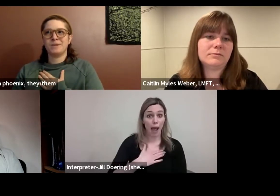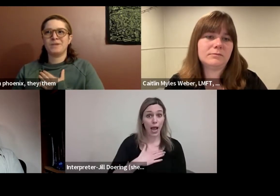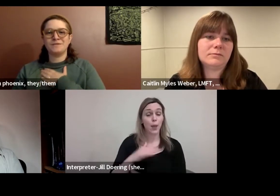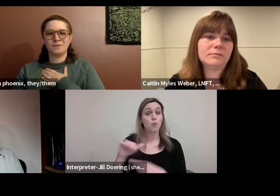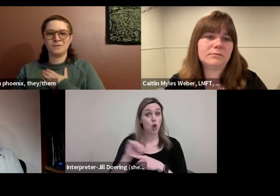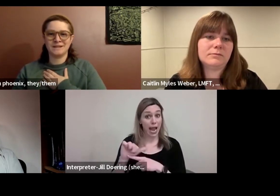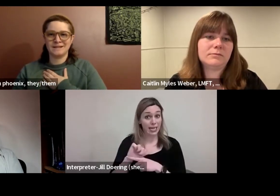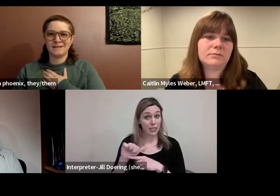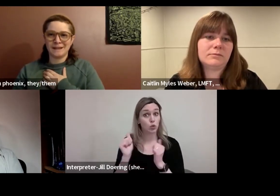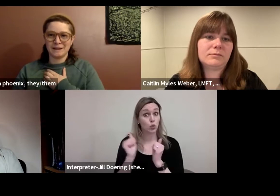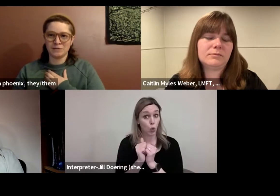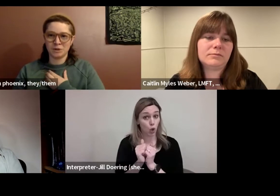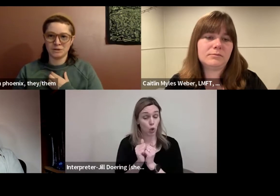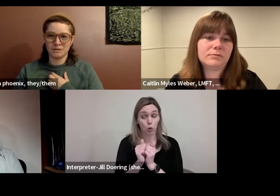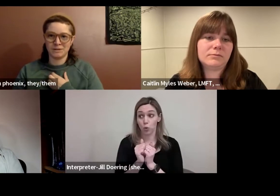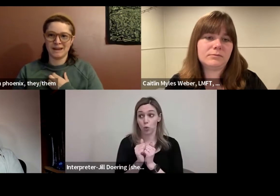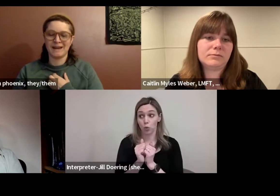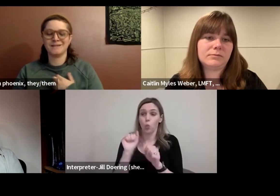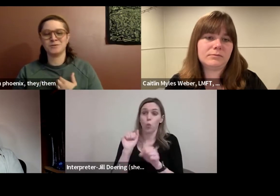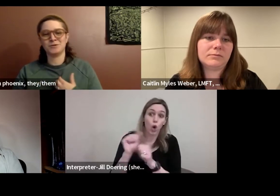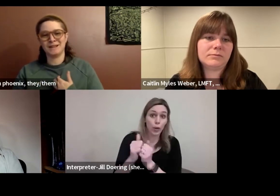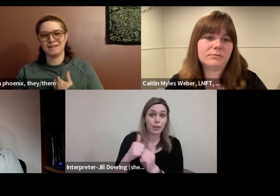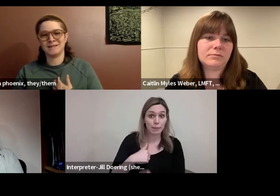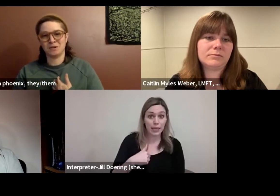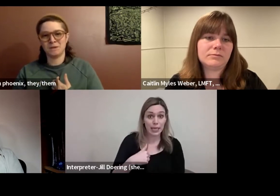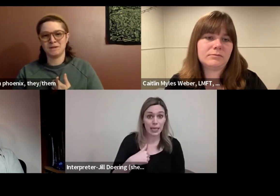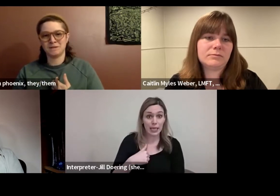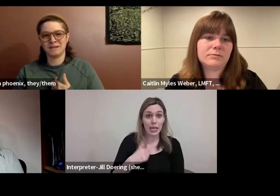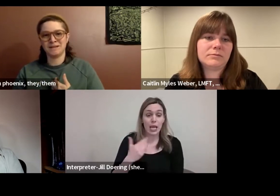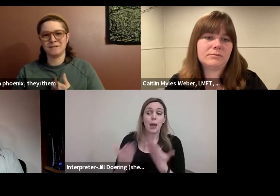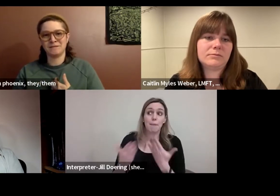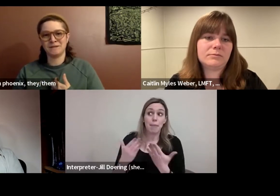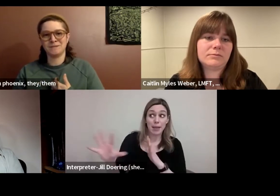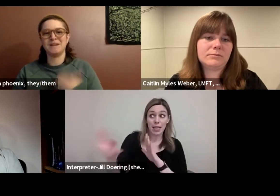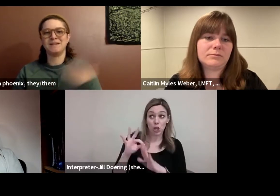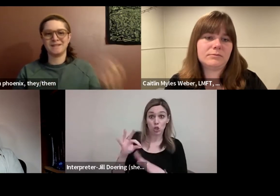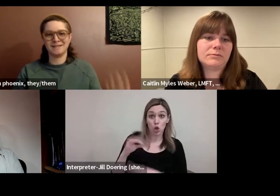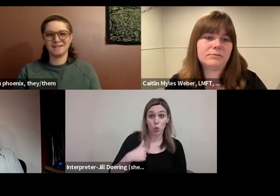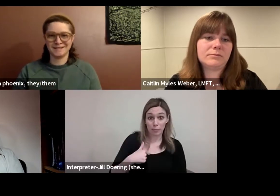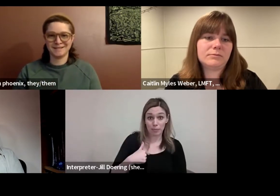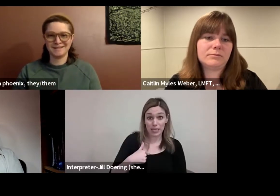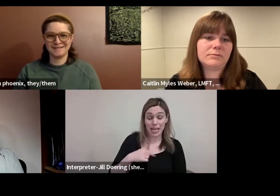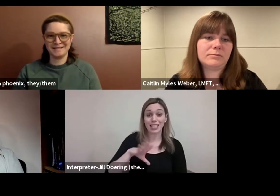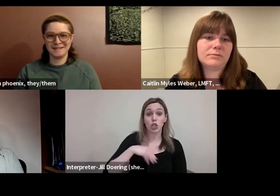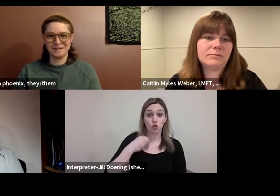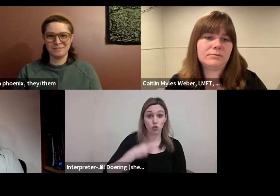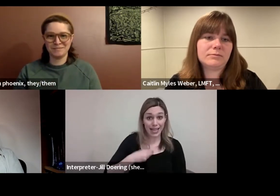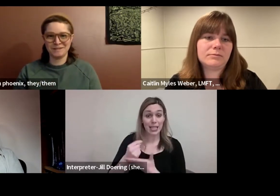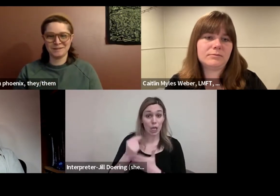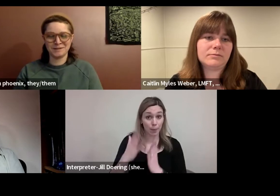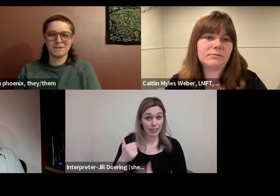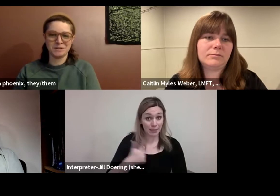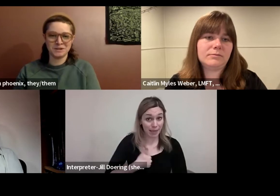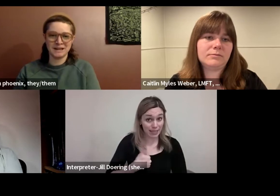part of the reason that they have chosen me as a trans therapist myself is because, you know, there's some understanding